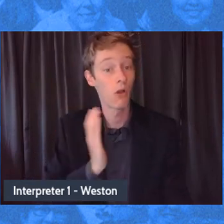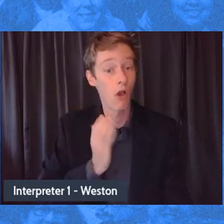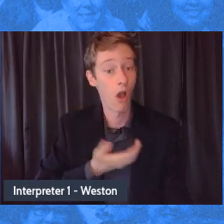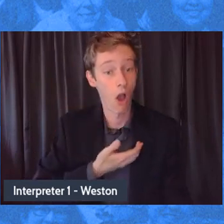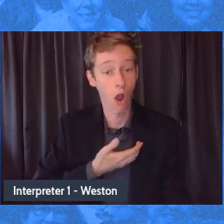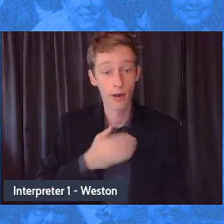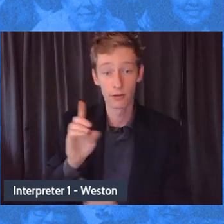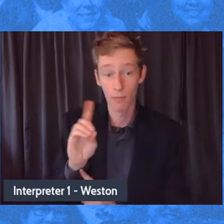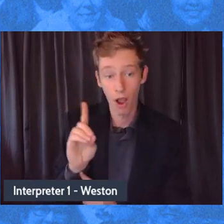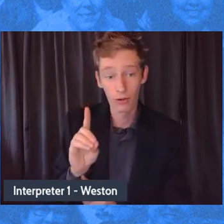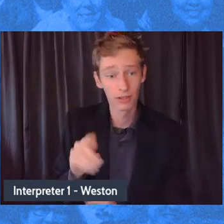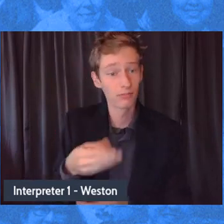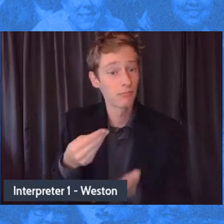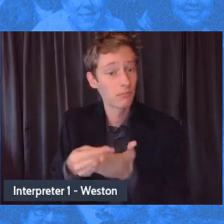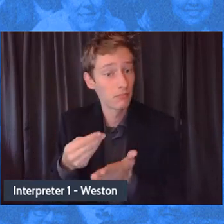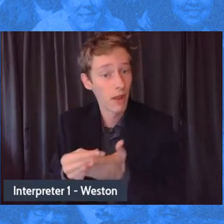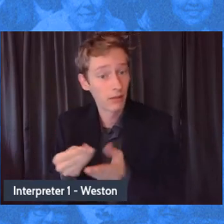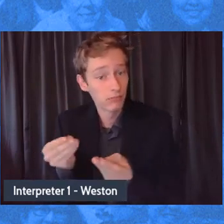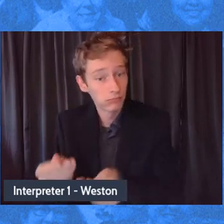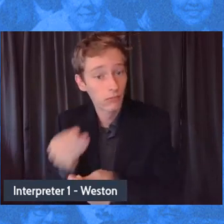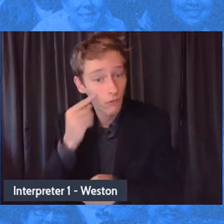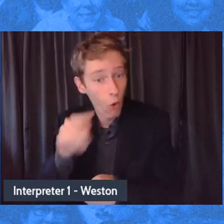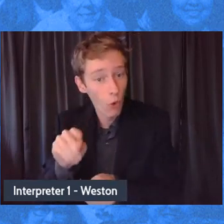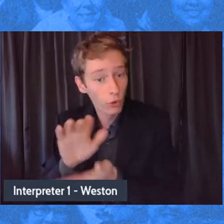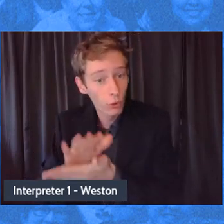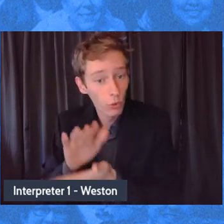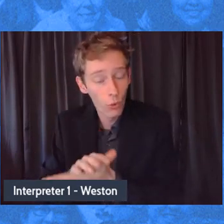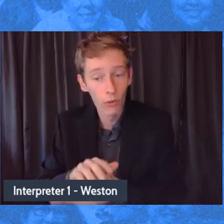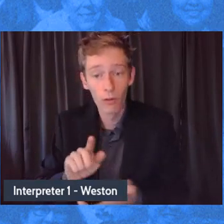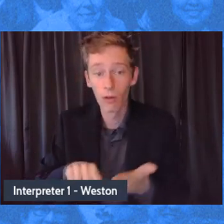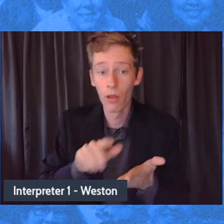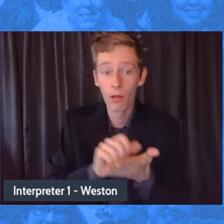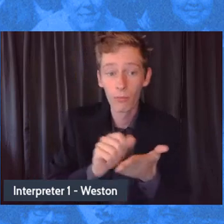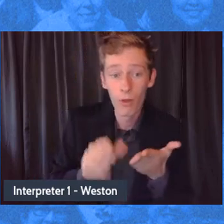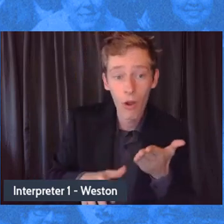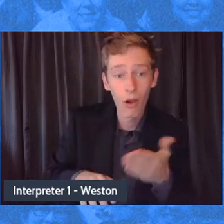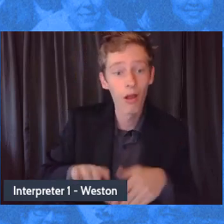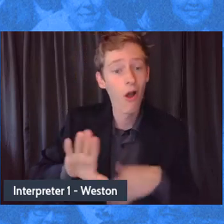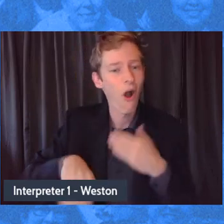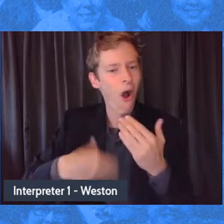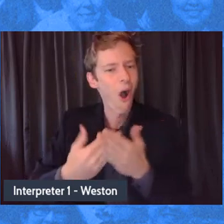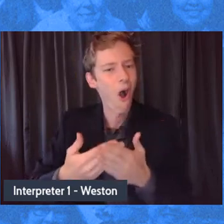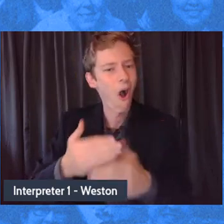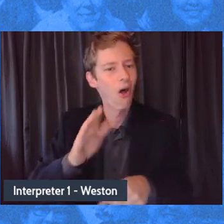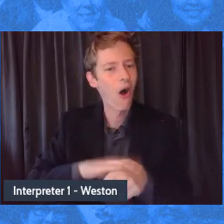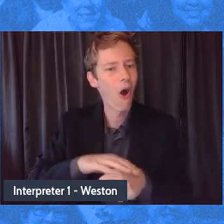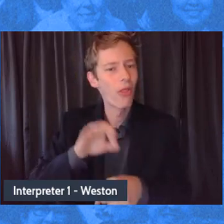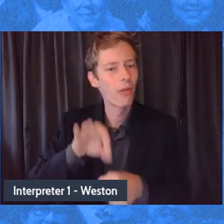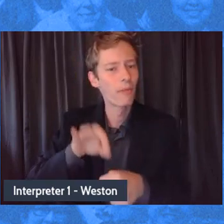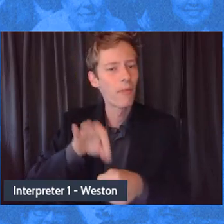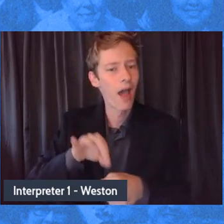are all on the ballot. In person and early voting has already been in full swing here in Virginia.